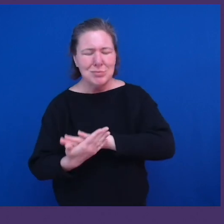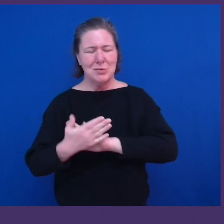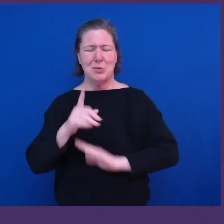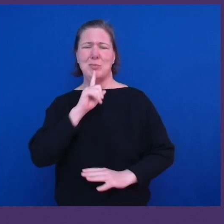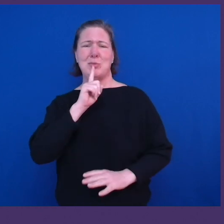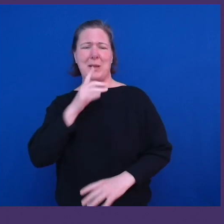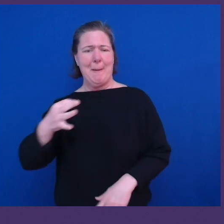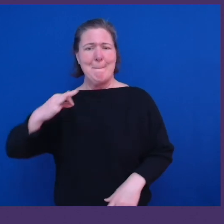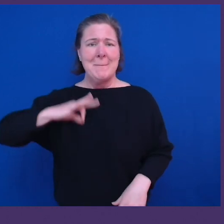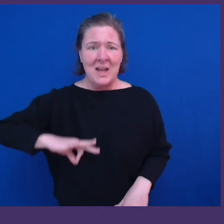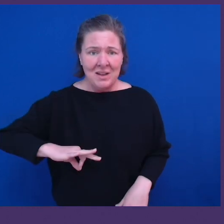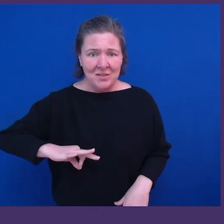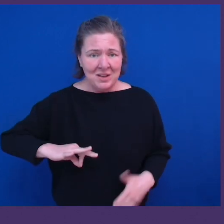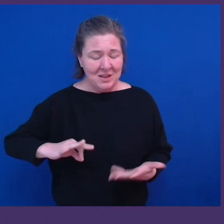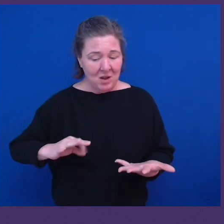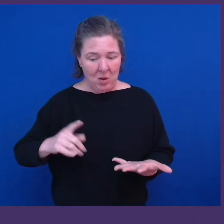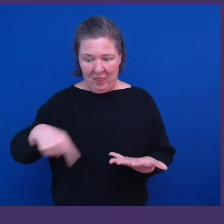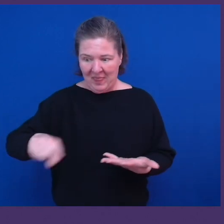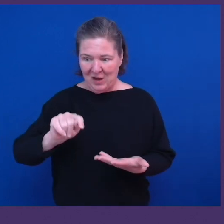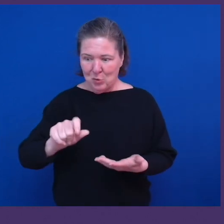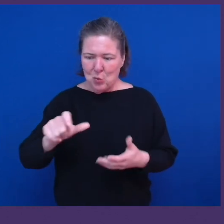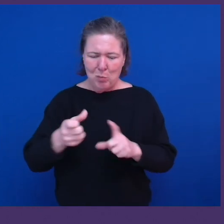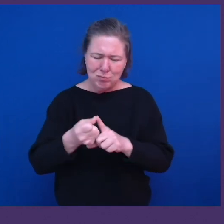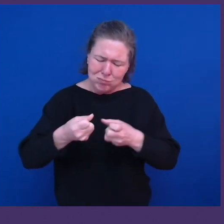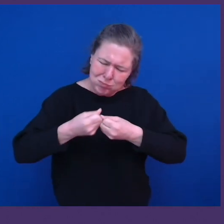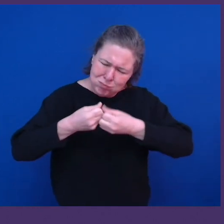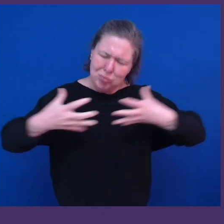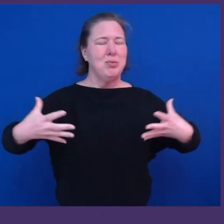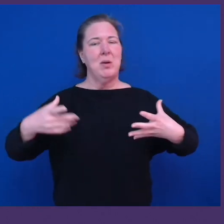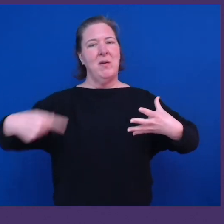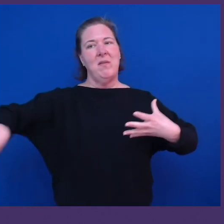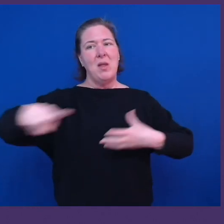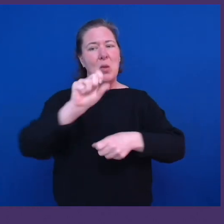as these tools are expanded in workplaces, where we do get